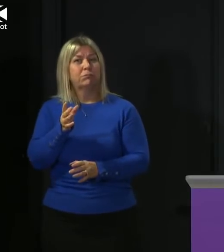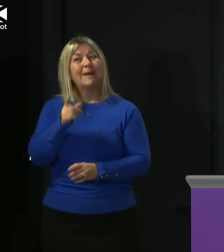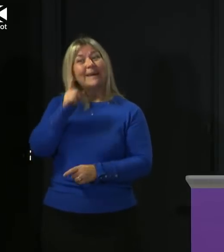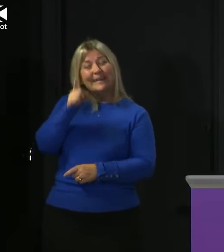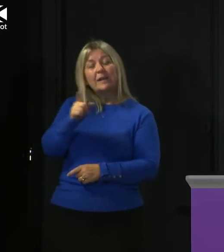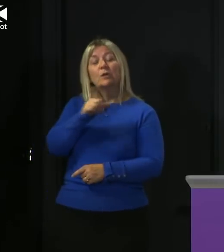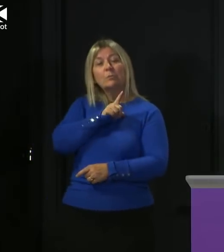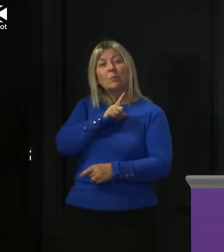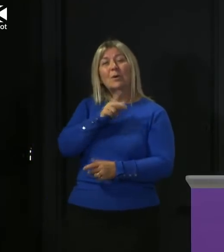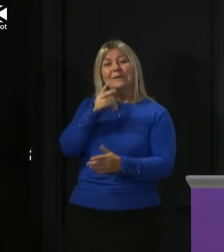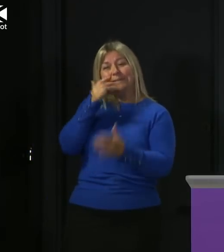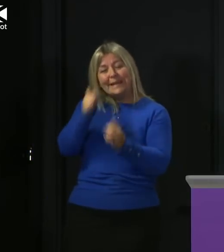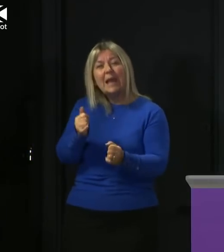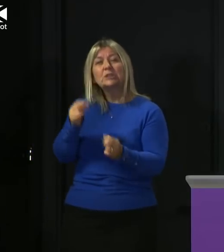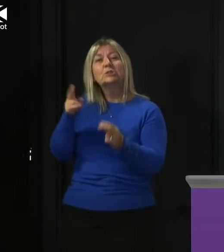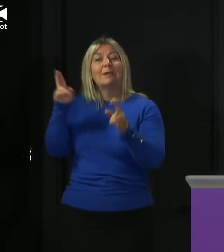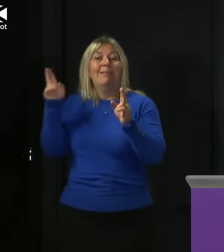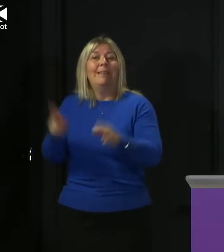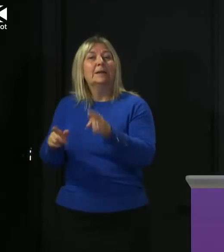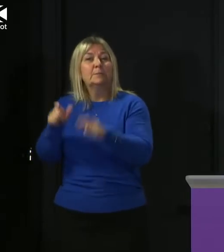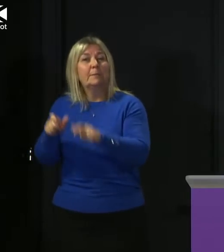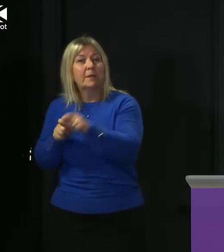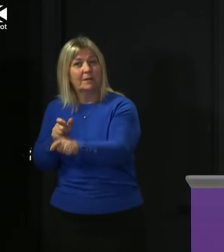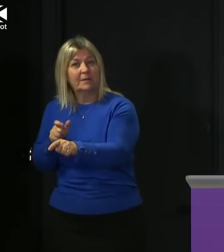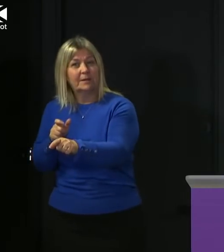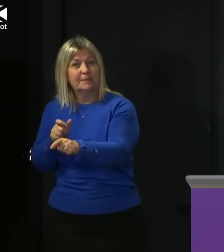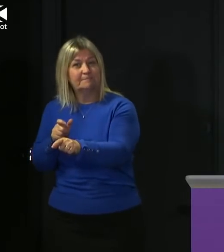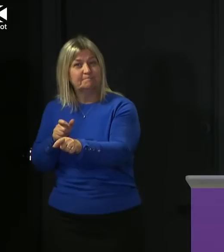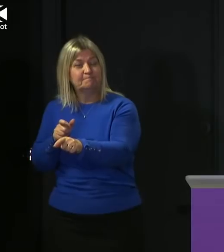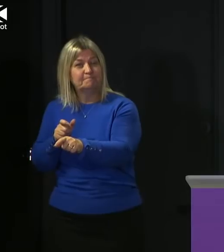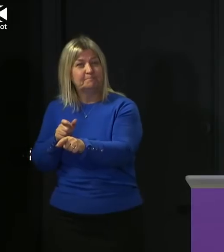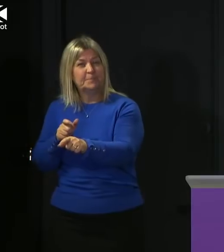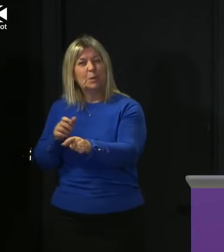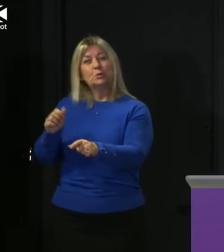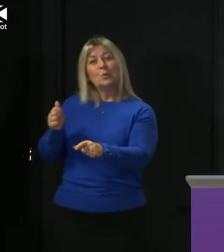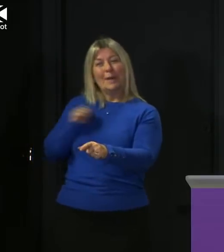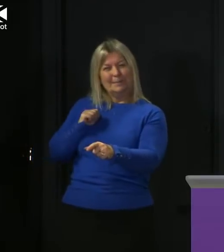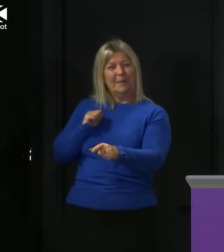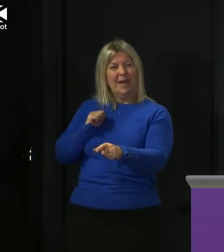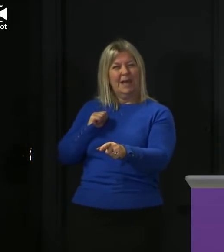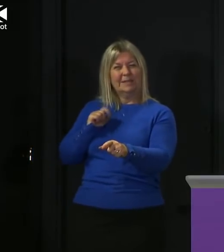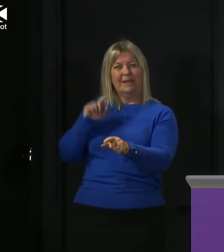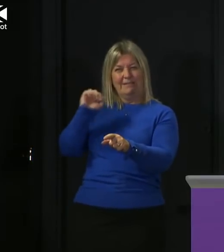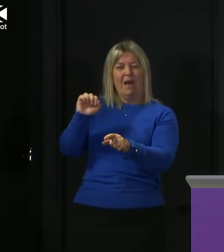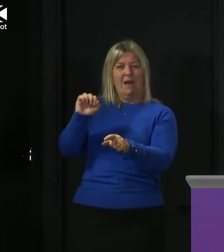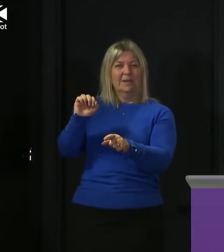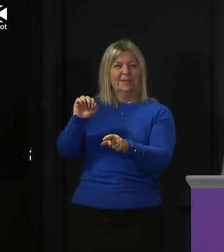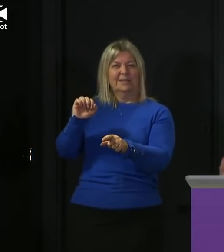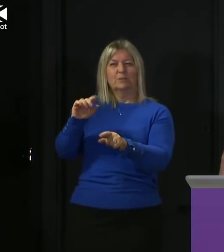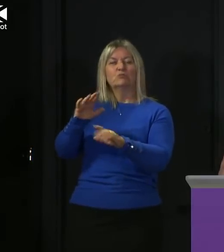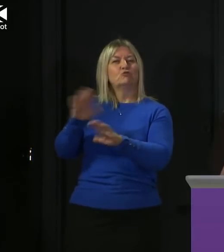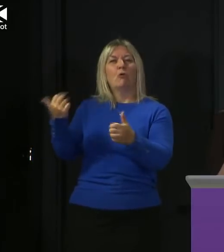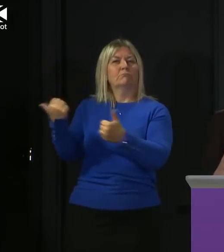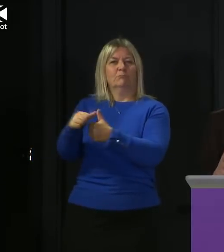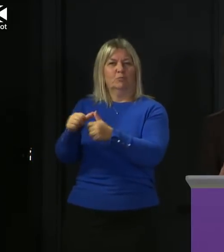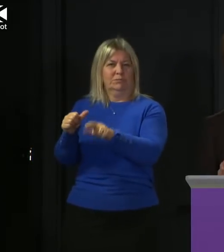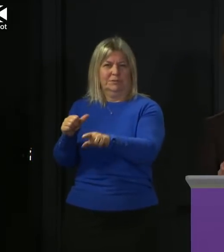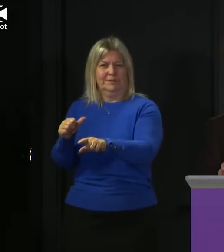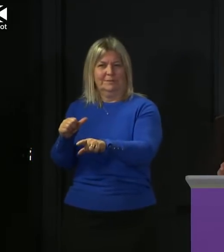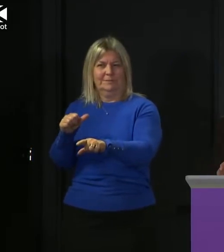so many fewer people, likely to be a much smaller tip of a big iceberg. Our daily case numbers now,